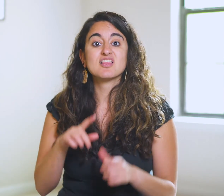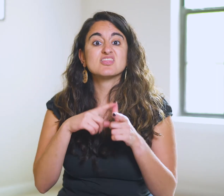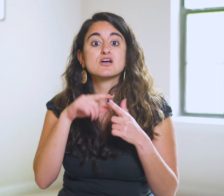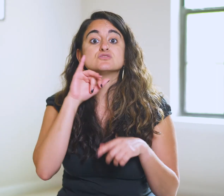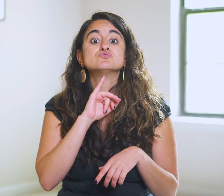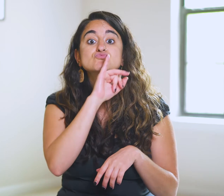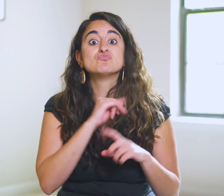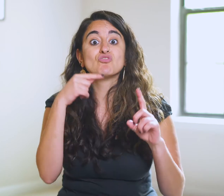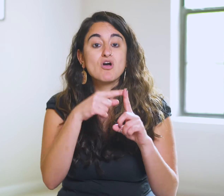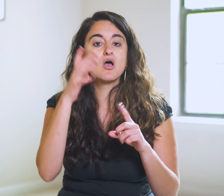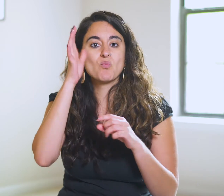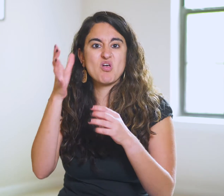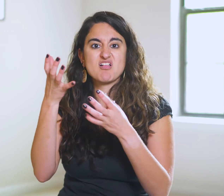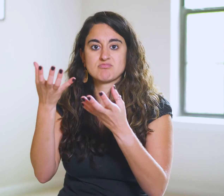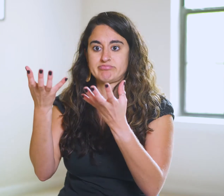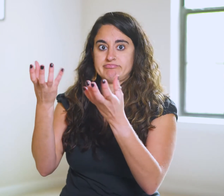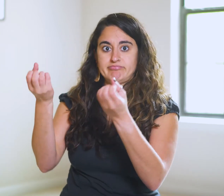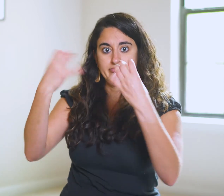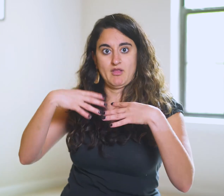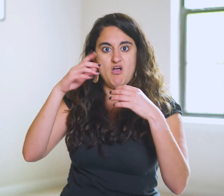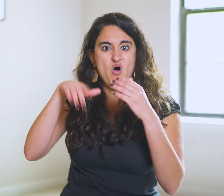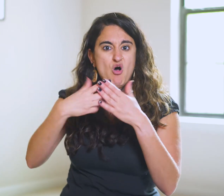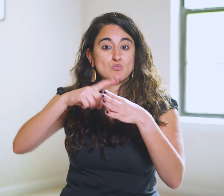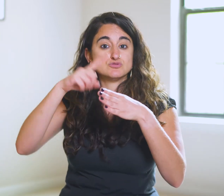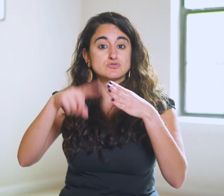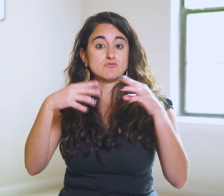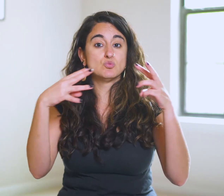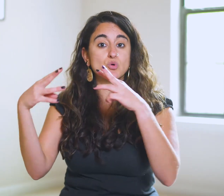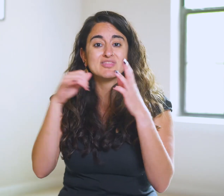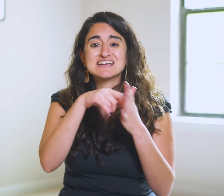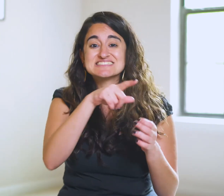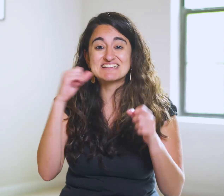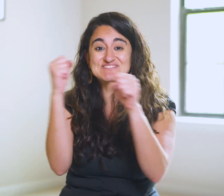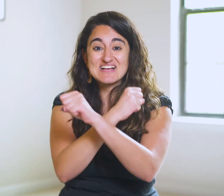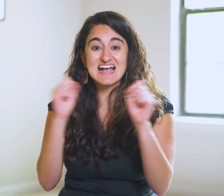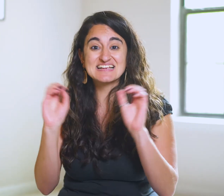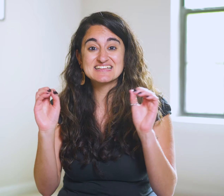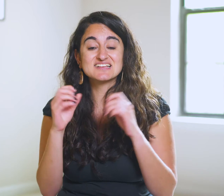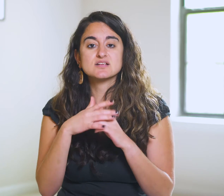Then Israel will get the spoils of a war they didn’t even have to fight.